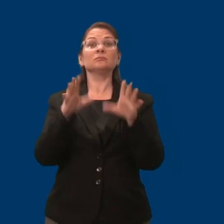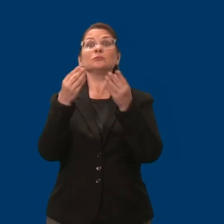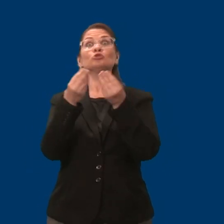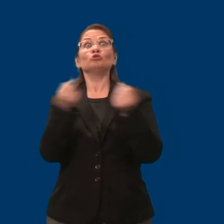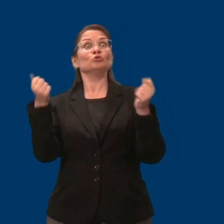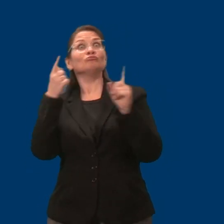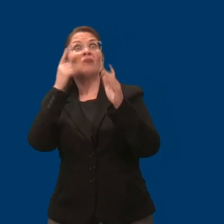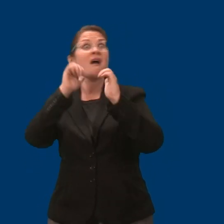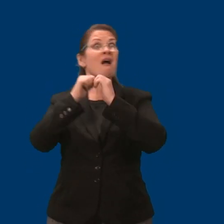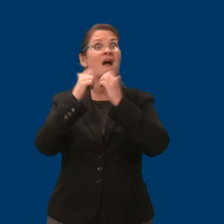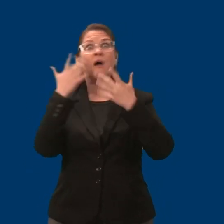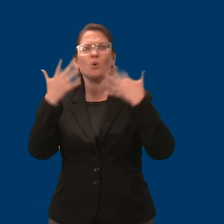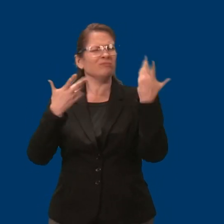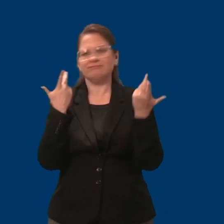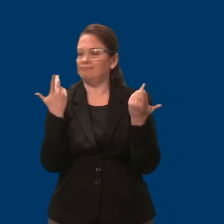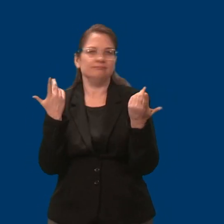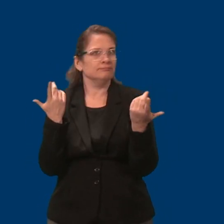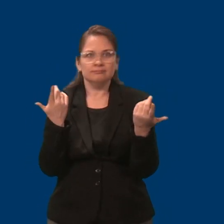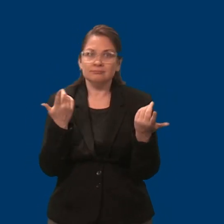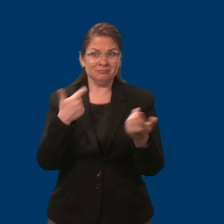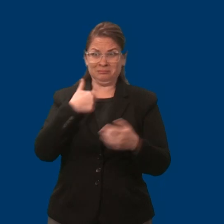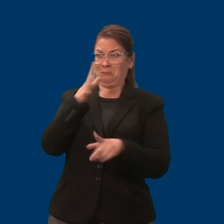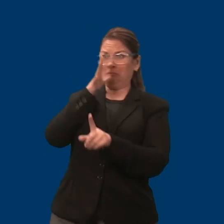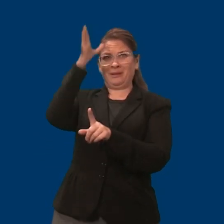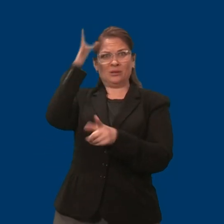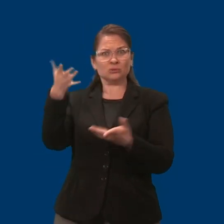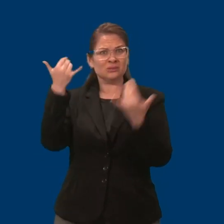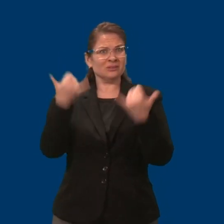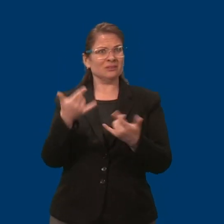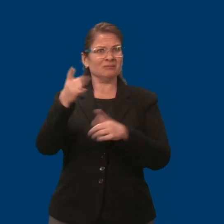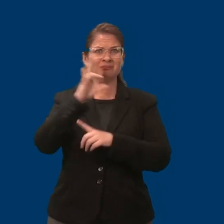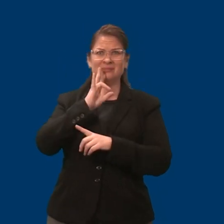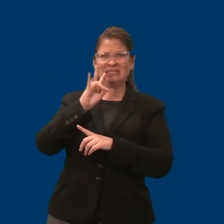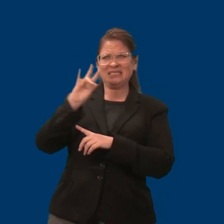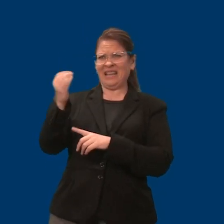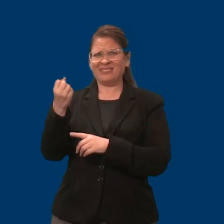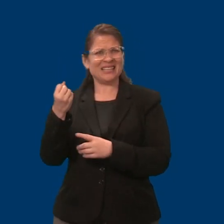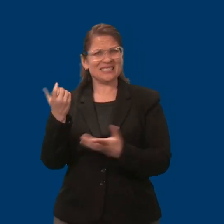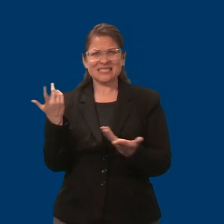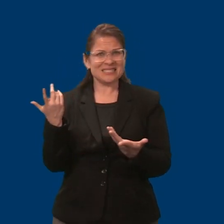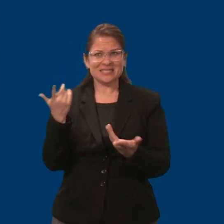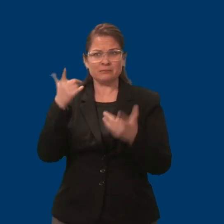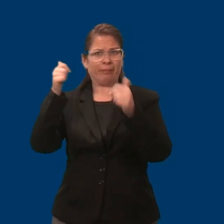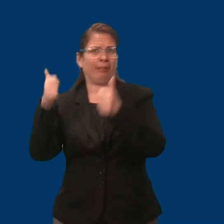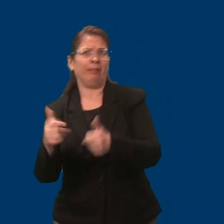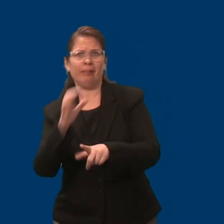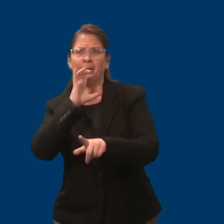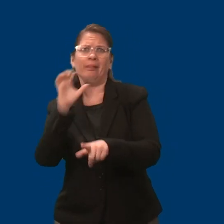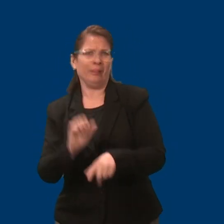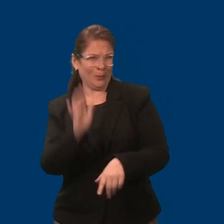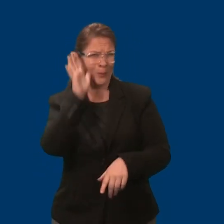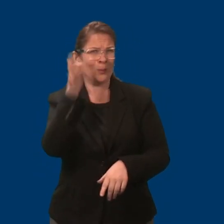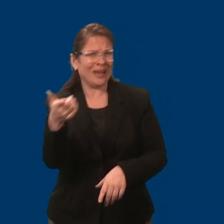as my parents are now in their late 70s and have much less ability to help me than they once did.